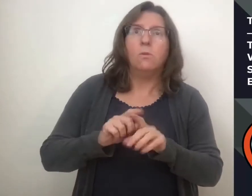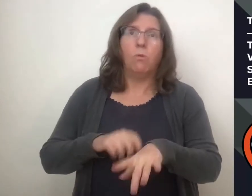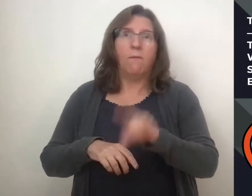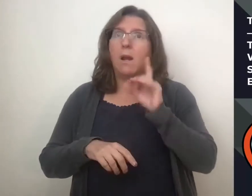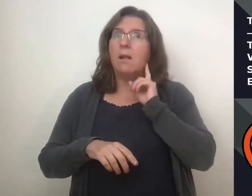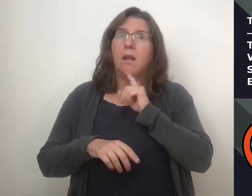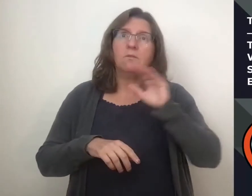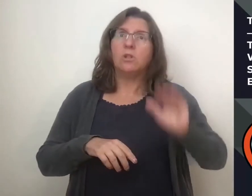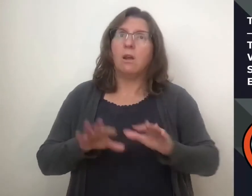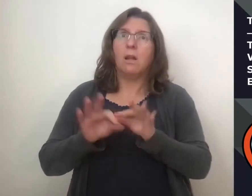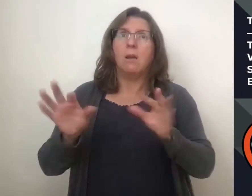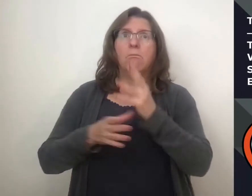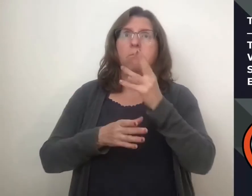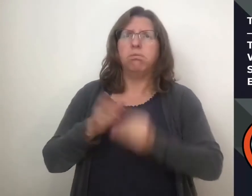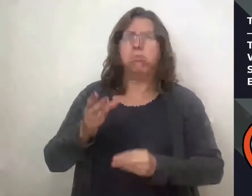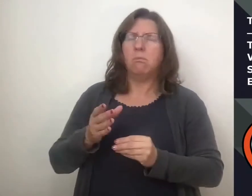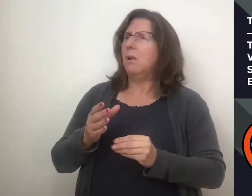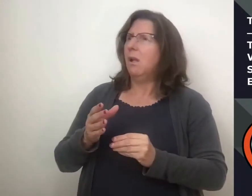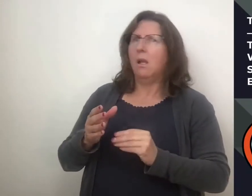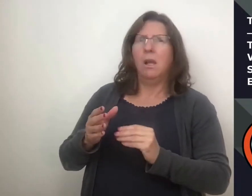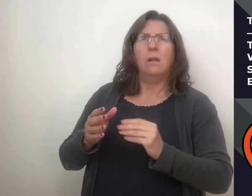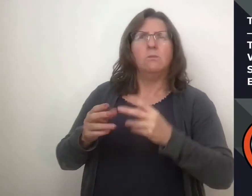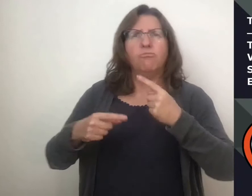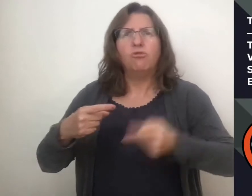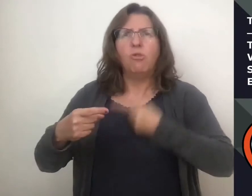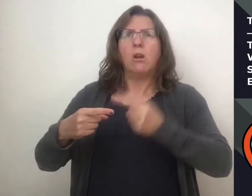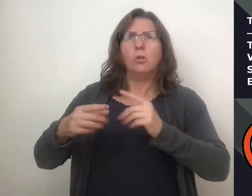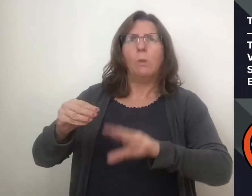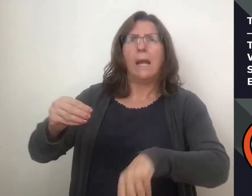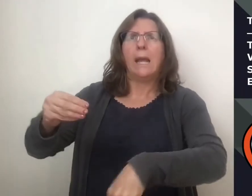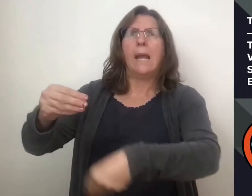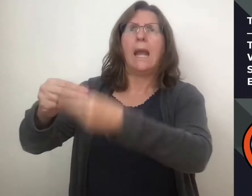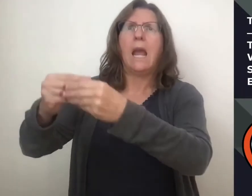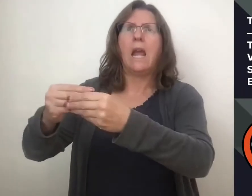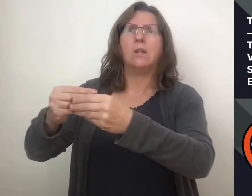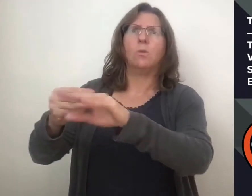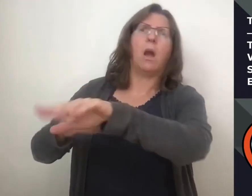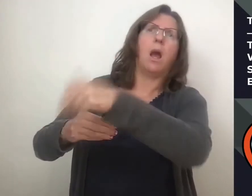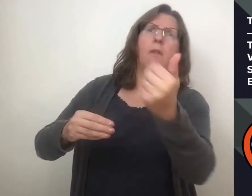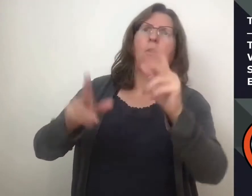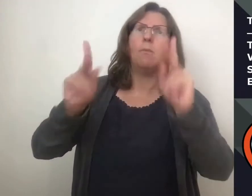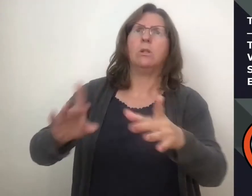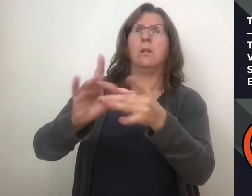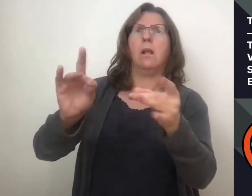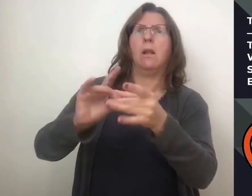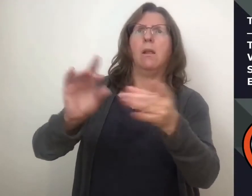The language deprived child struggles to build on what someone else has said.